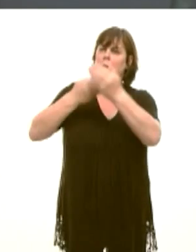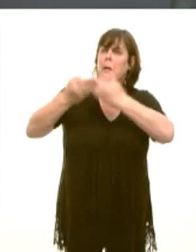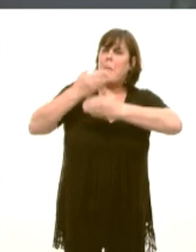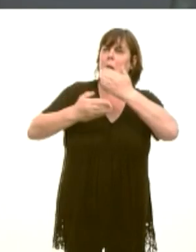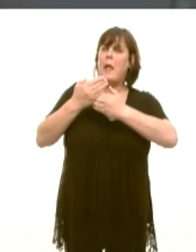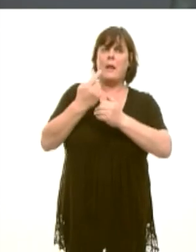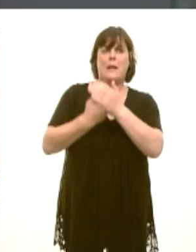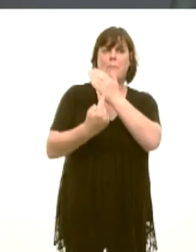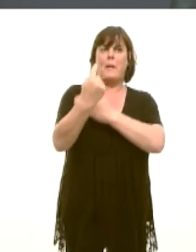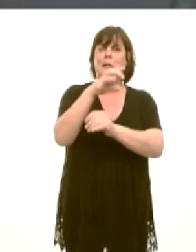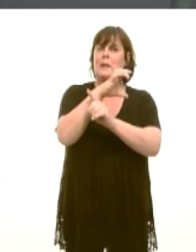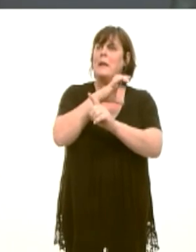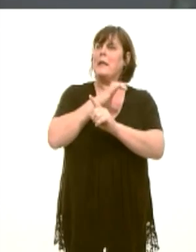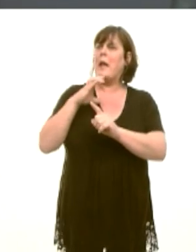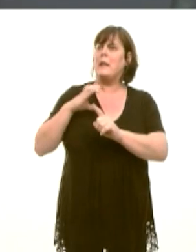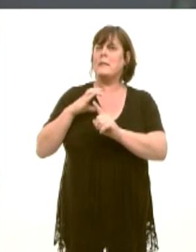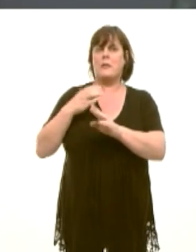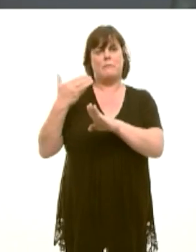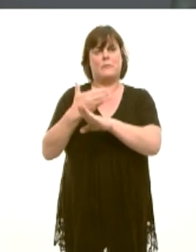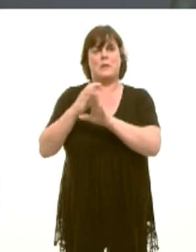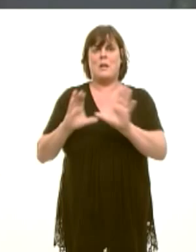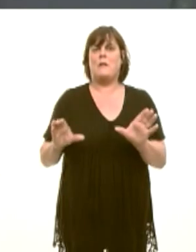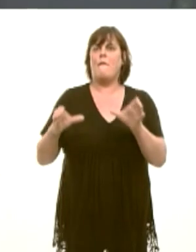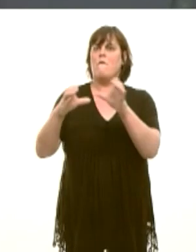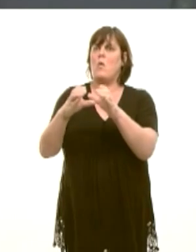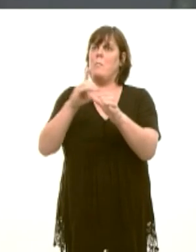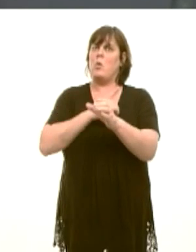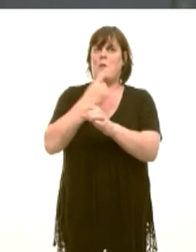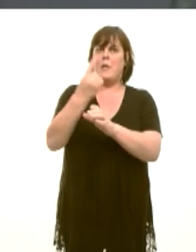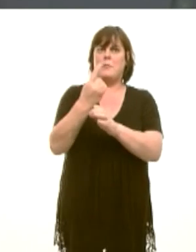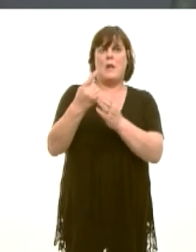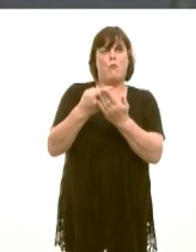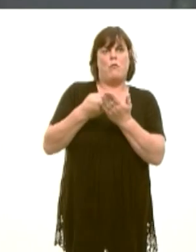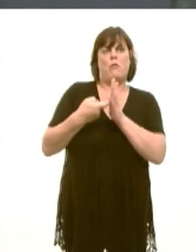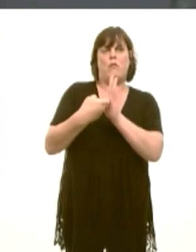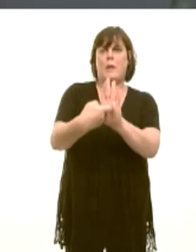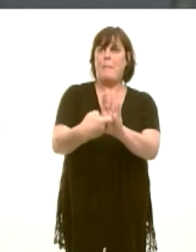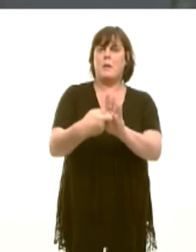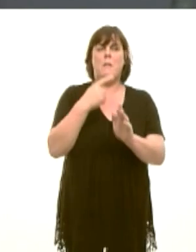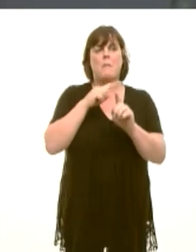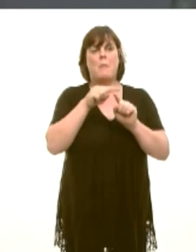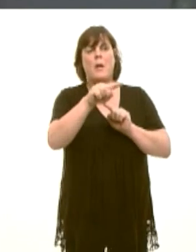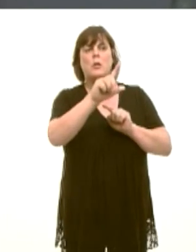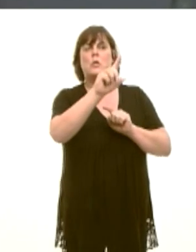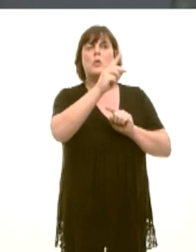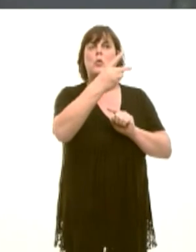cancer task force recommendations. It recommends that, by 2020, 95 per cent of patients with